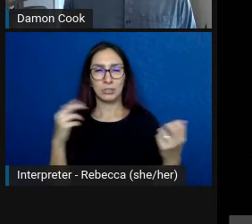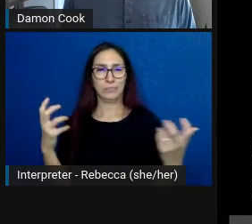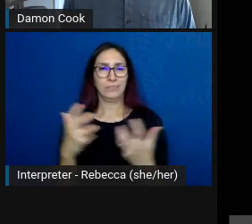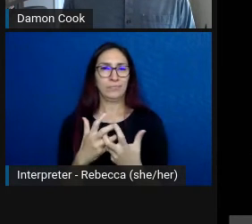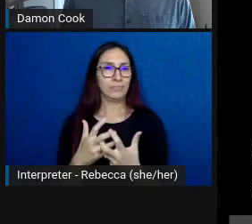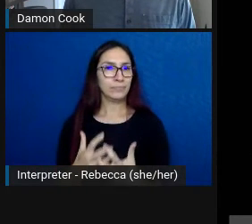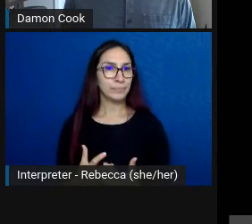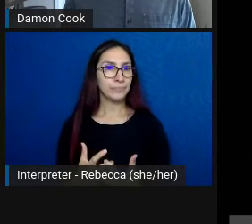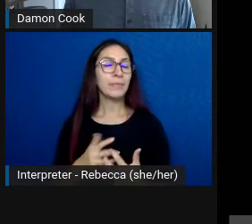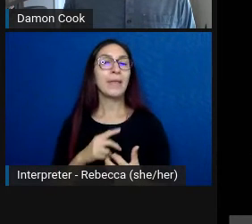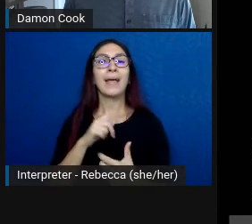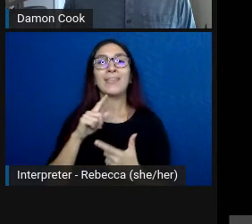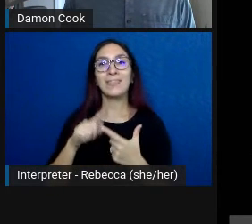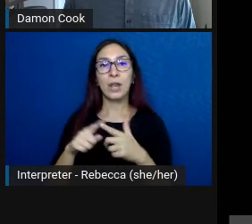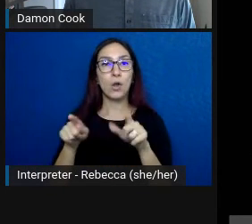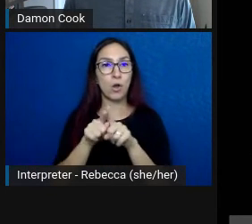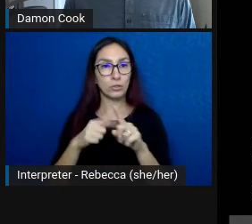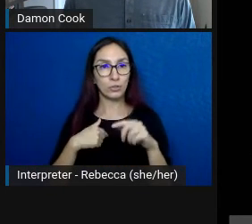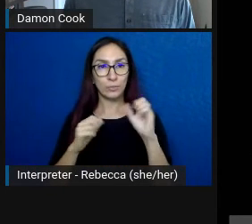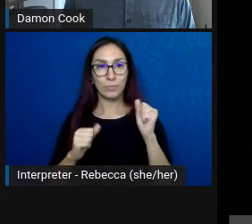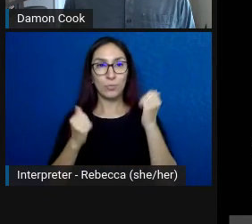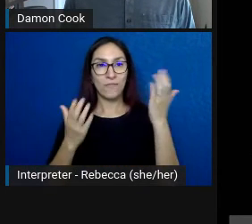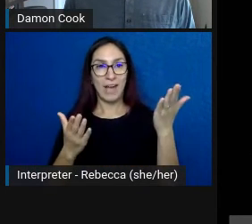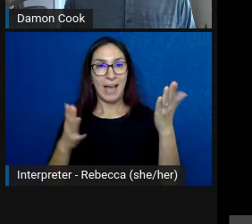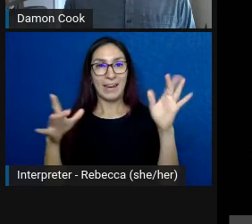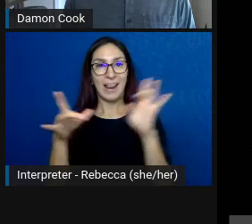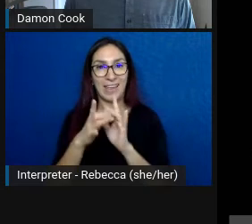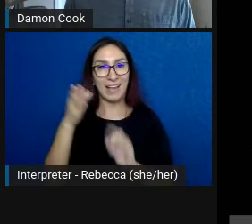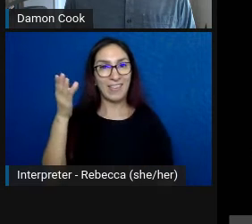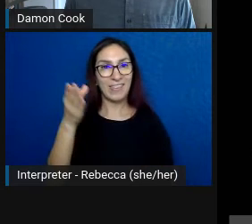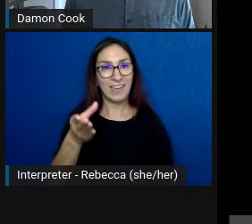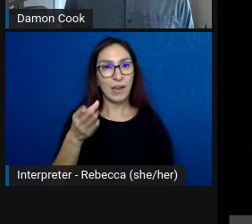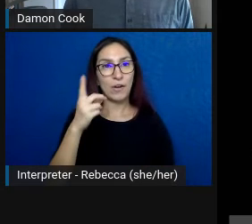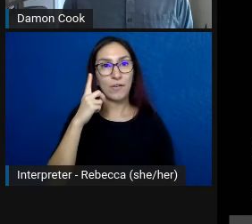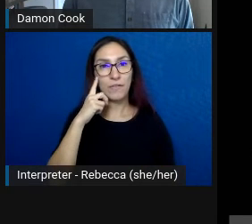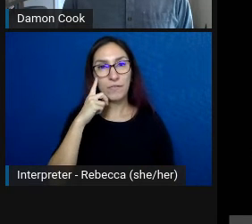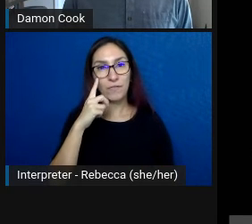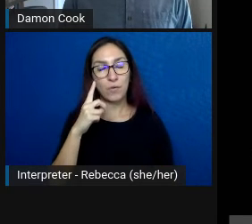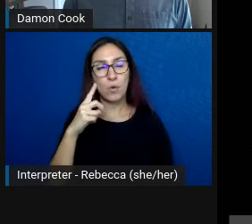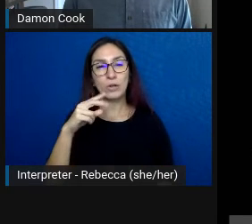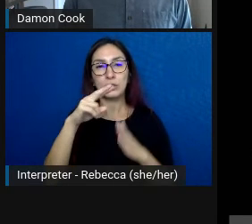Then I also provided a link here for screen reader text class,